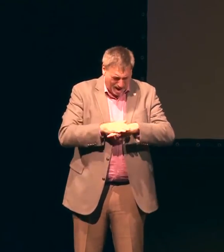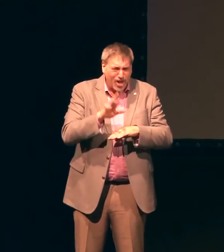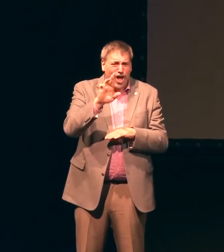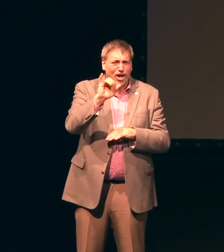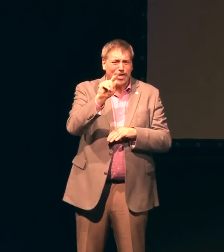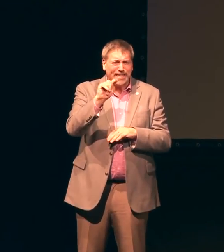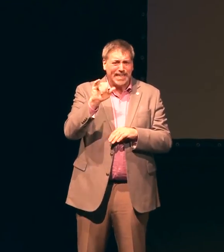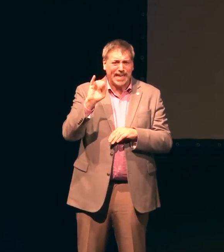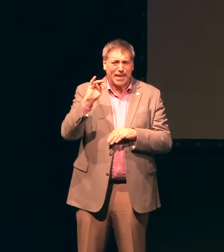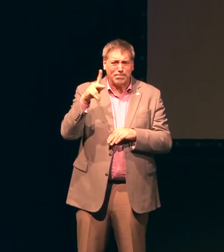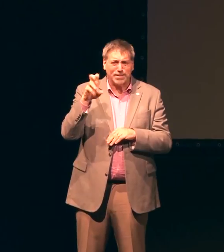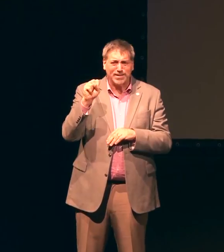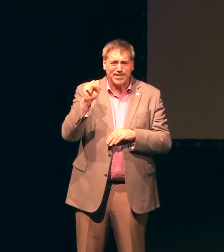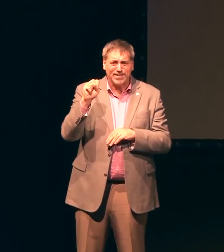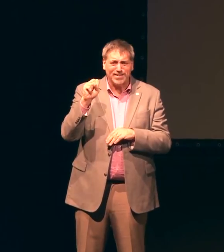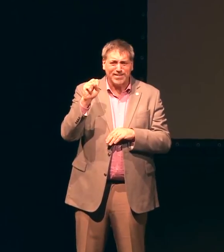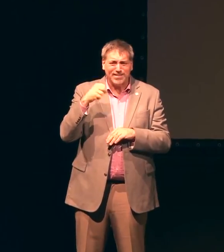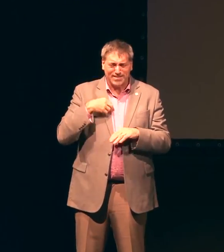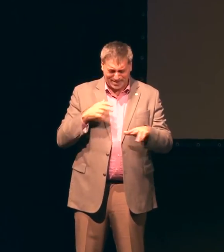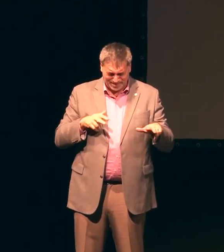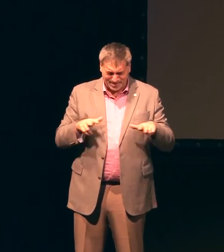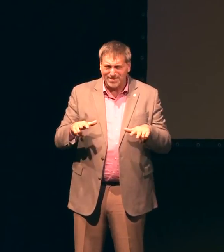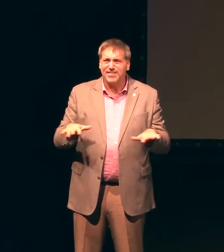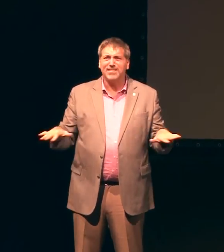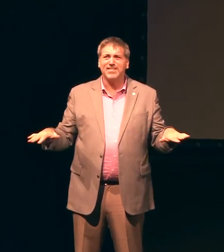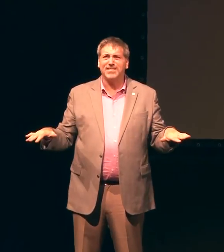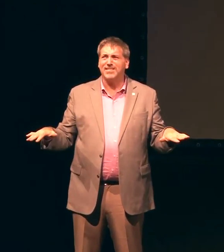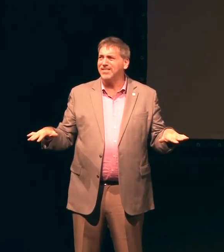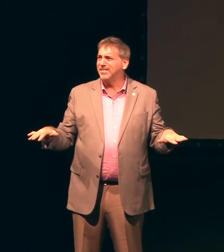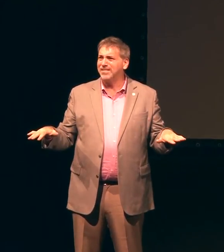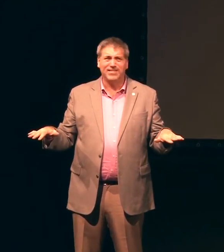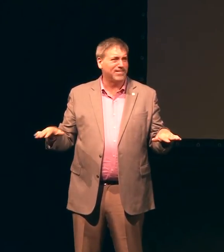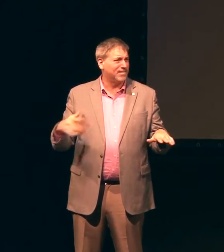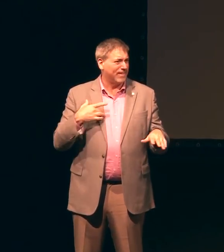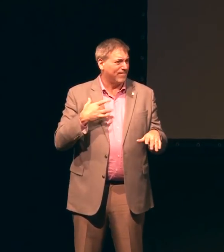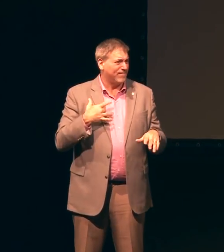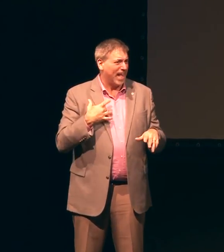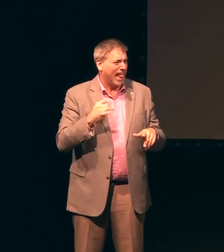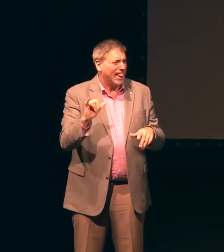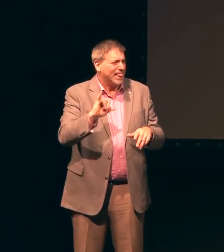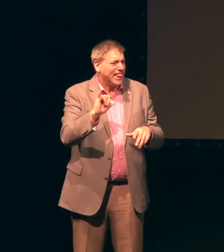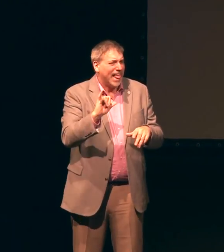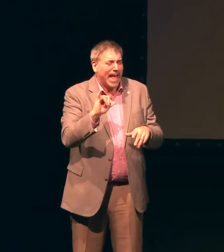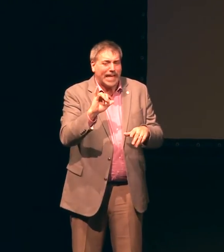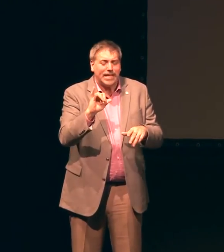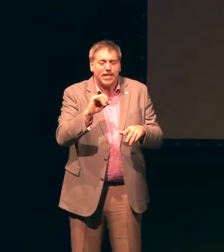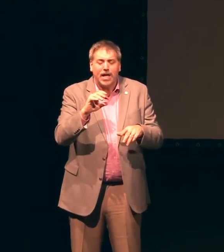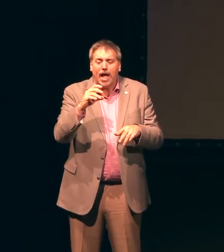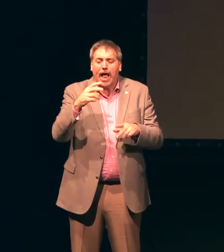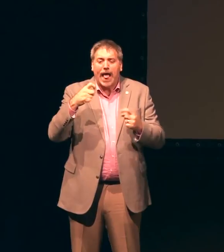I can't tell you the first time I walked on the campus of Rochester institute of technology,